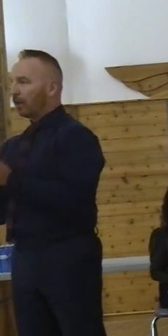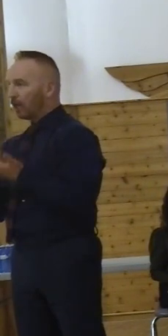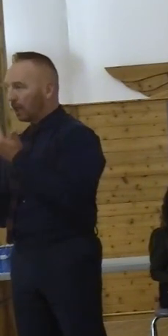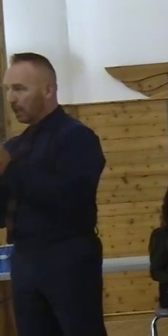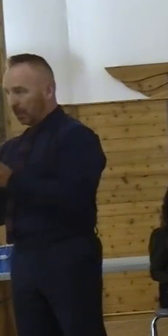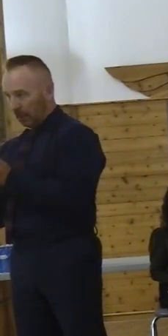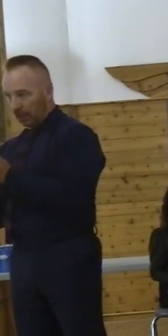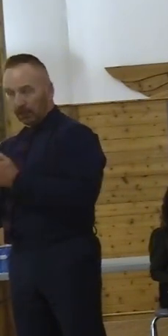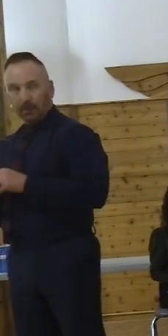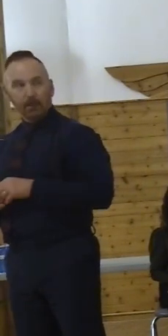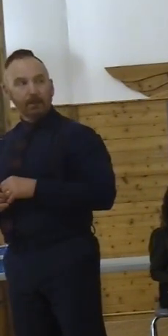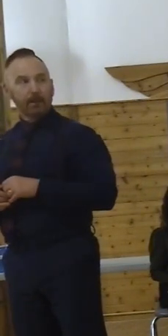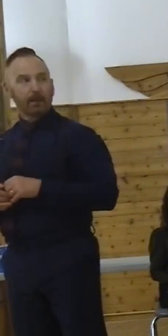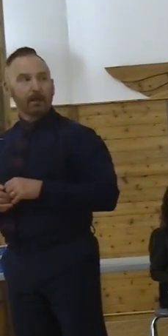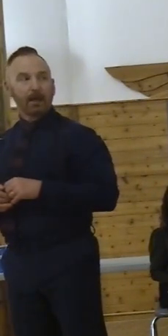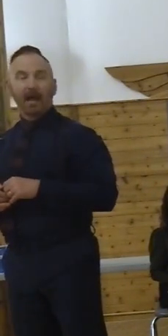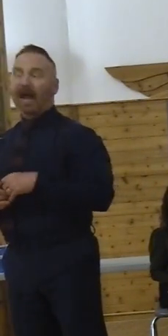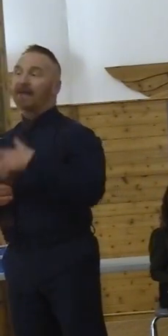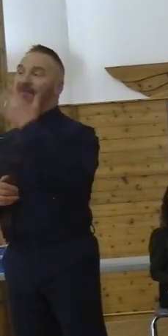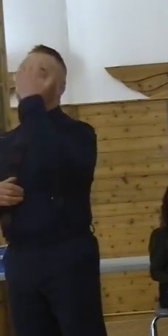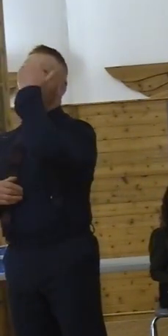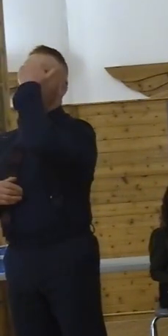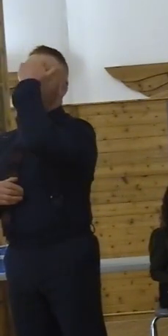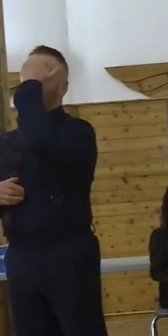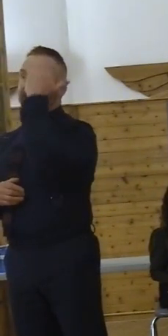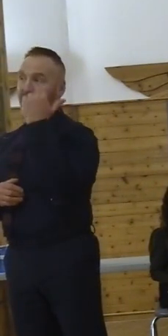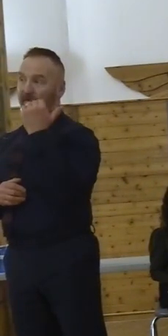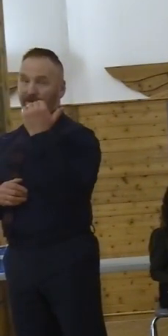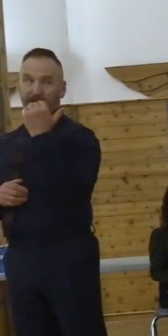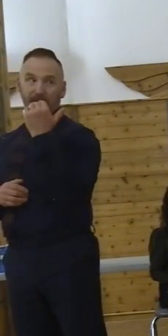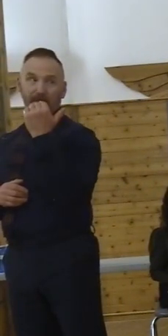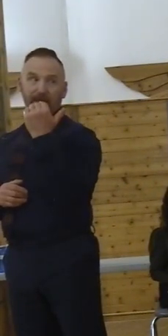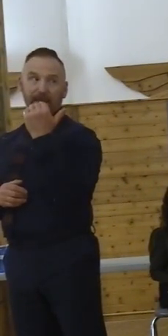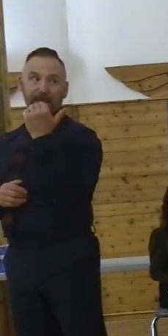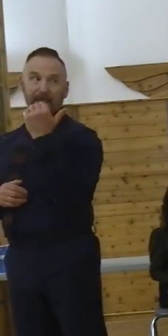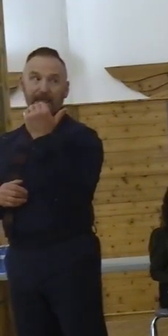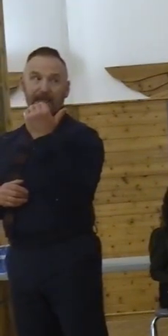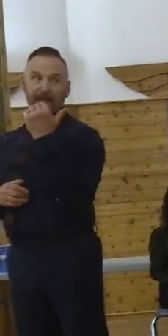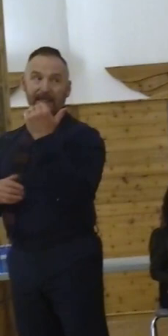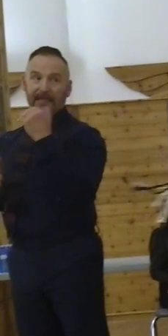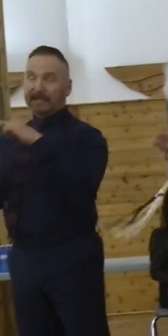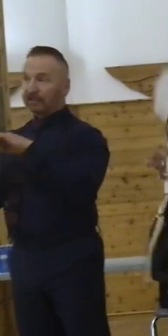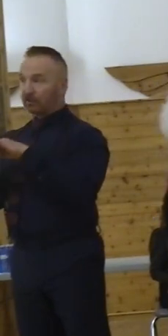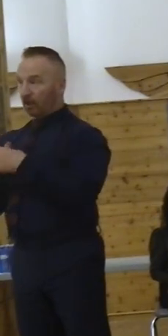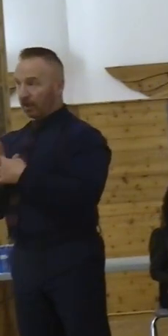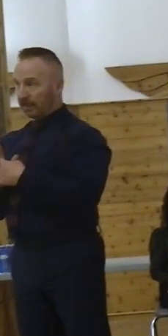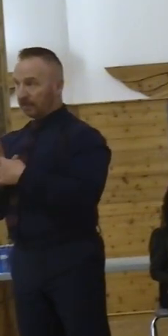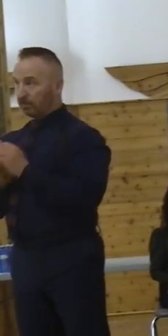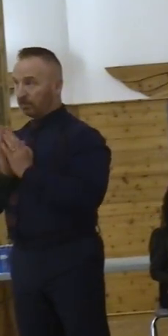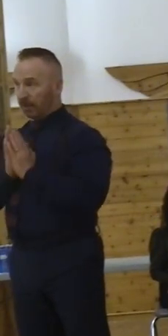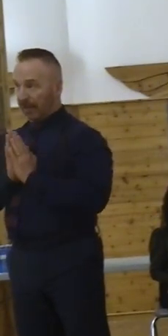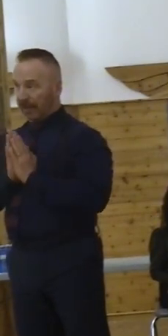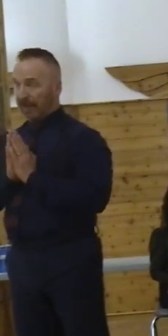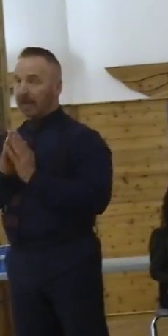And then that's when the grandfather from the drum started going. These women started dancing.